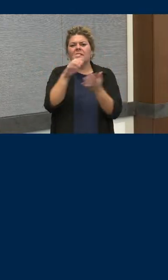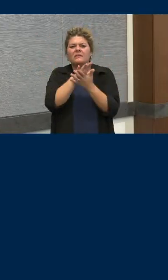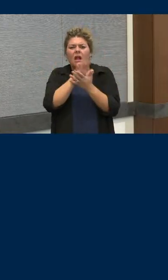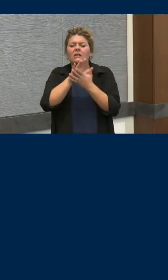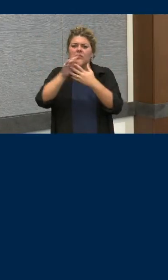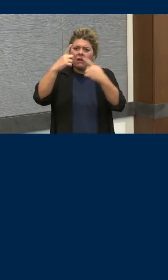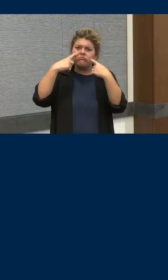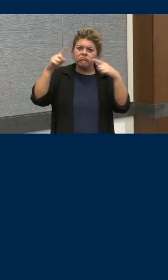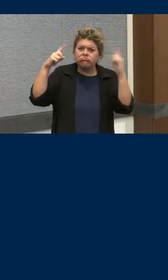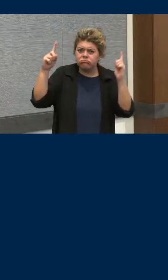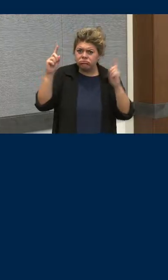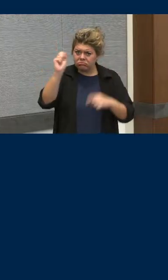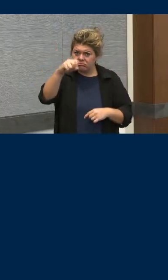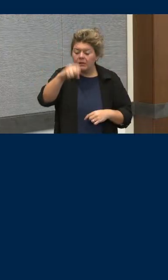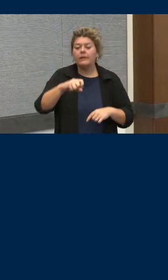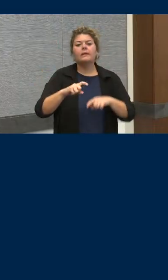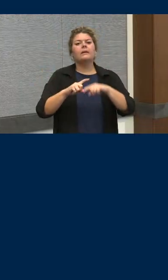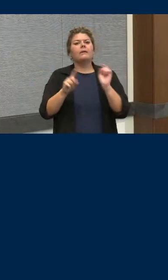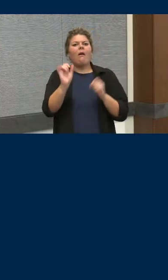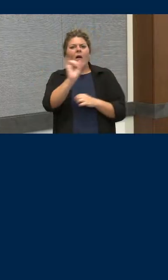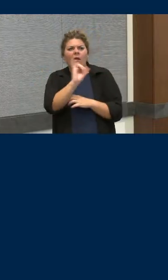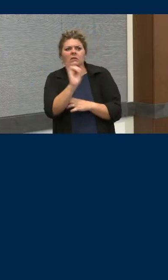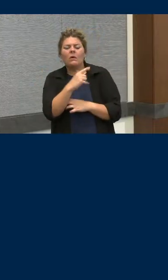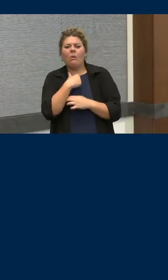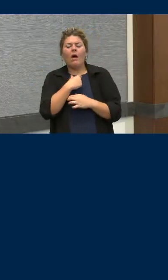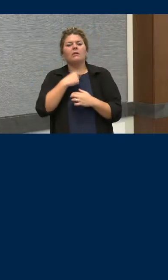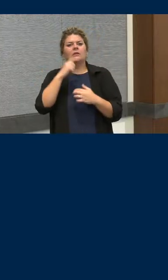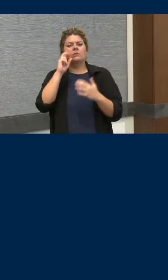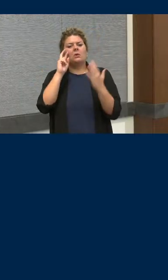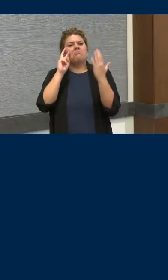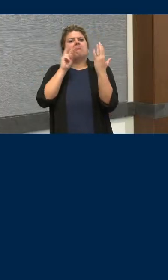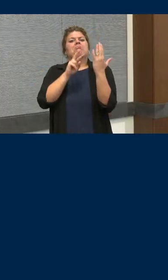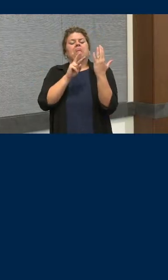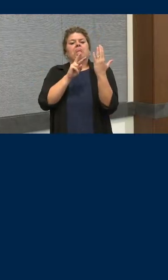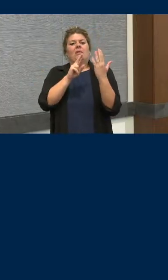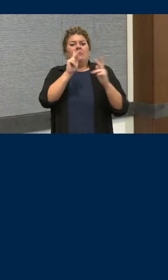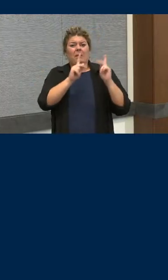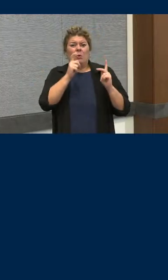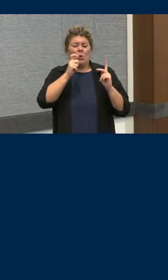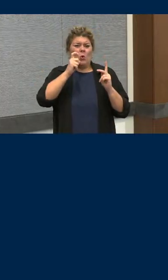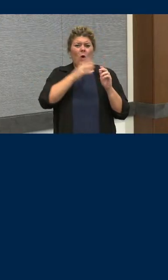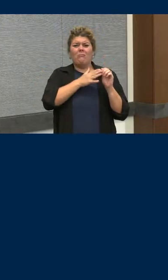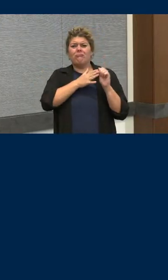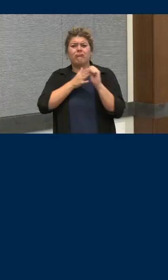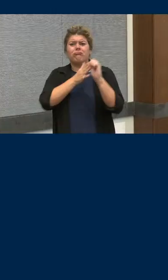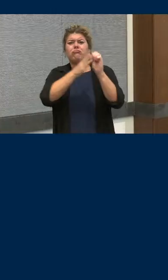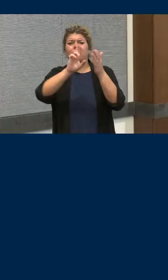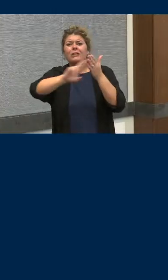chance to glimpse the frontiers of research and teaching through the lenses of some of our most